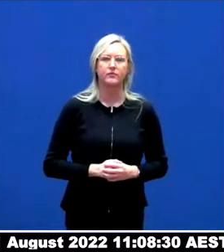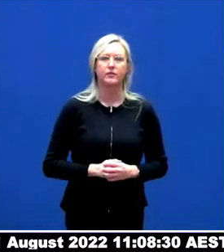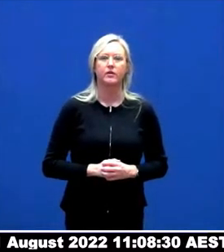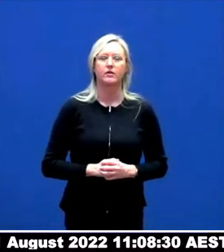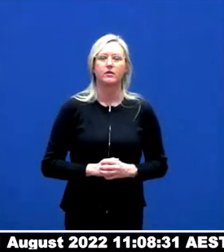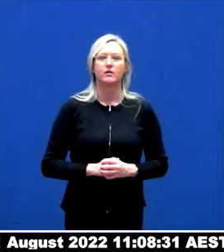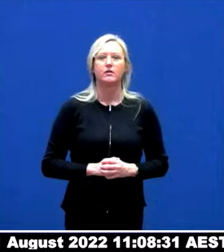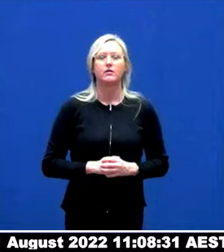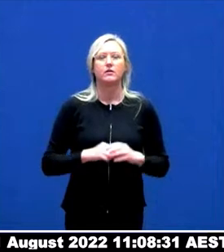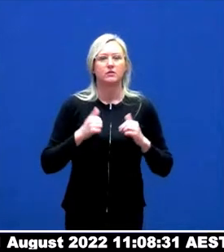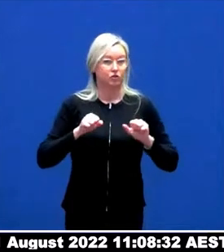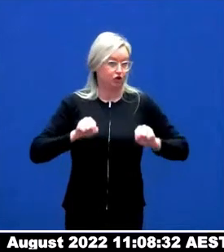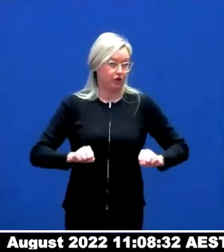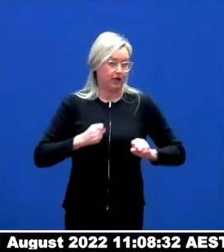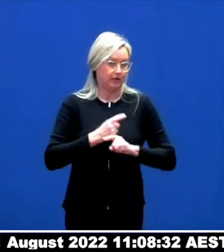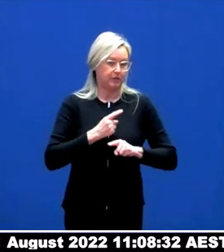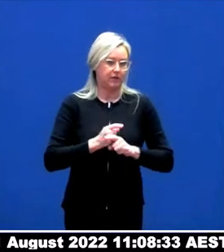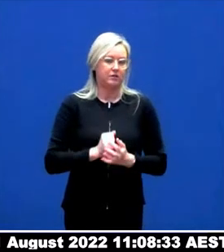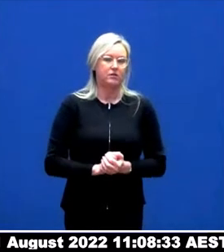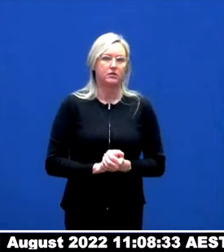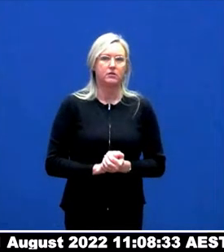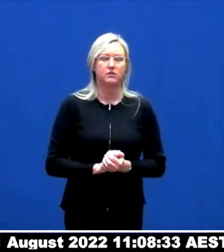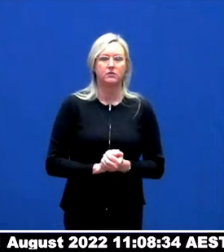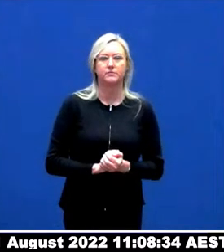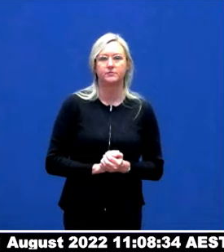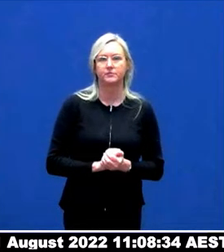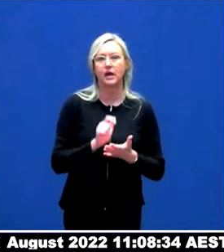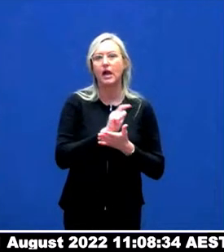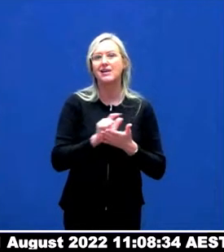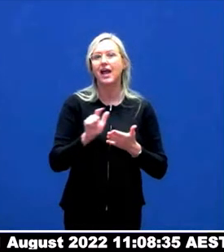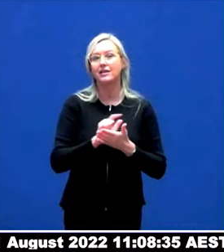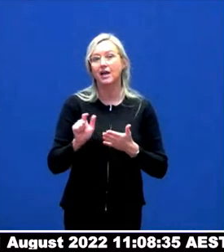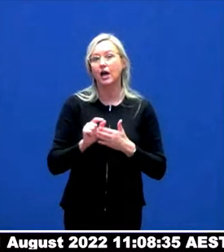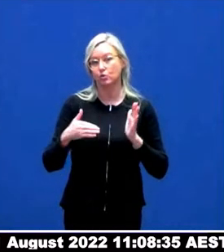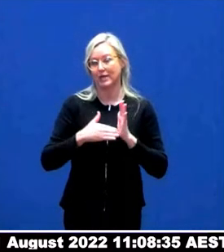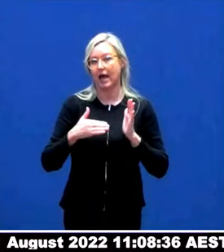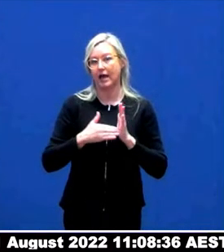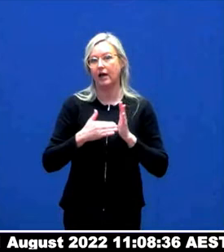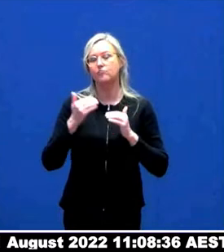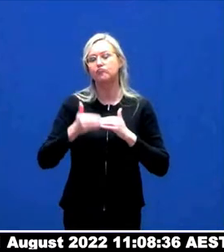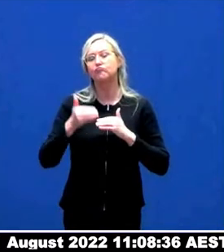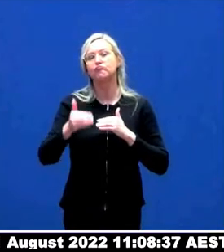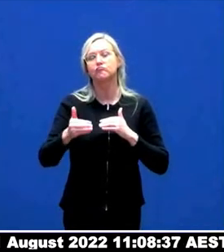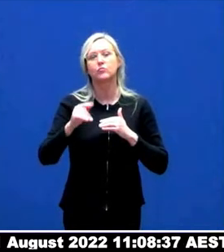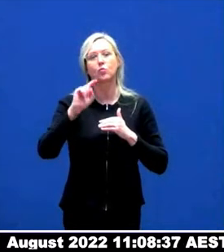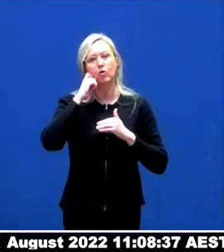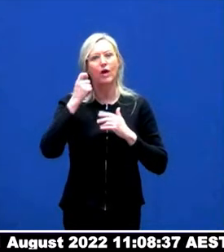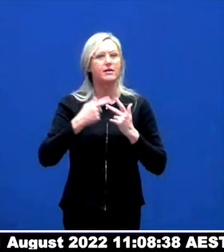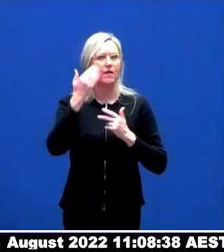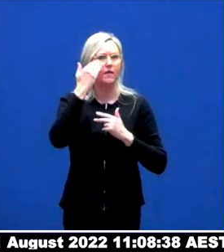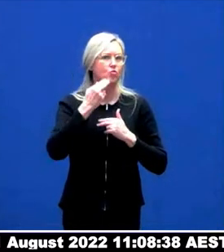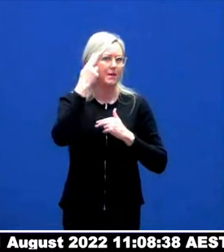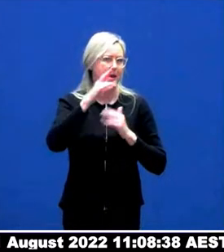We will hear evidence later today, I think, that - from Ms Short, that during the